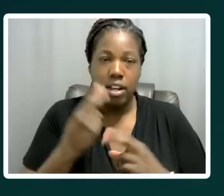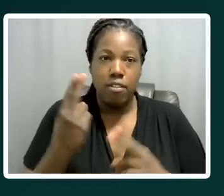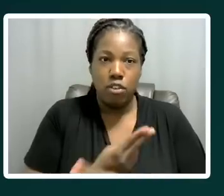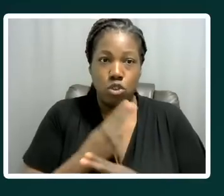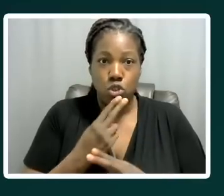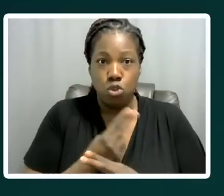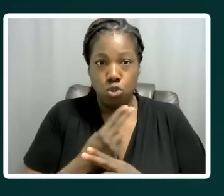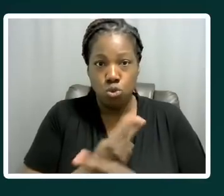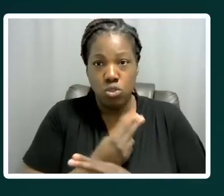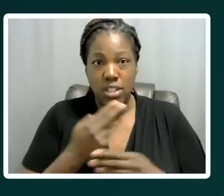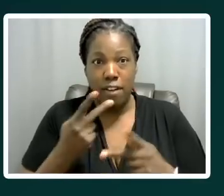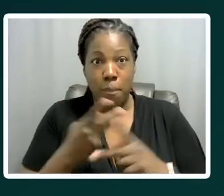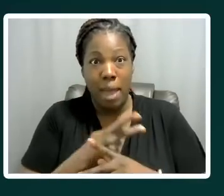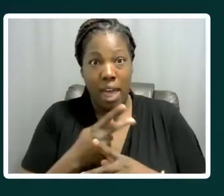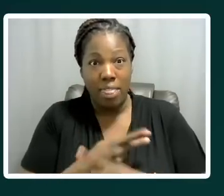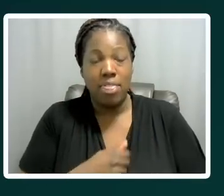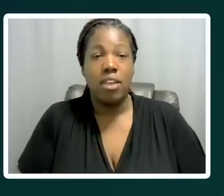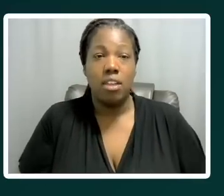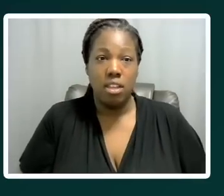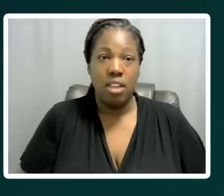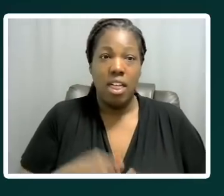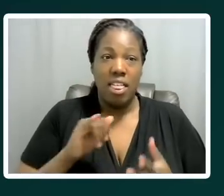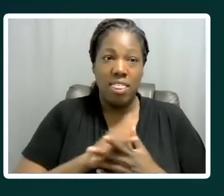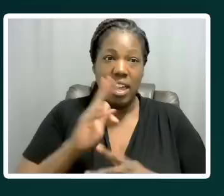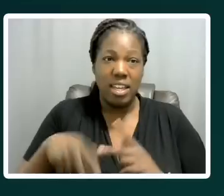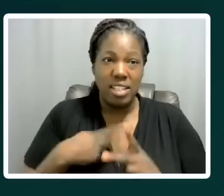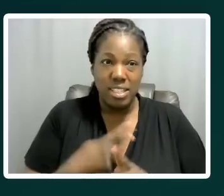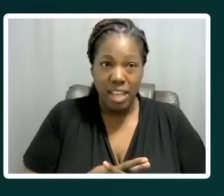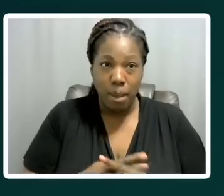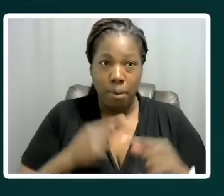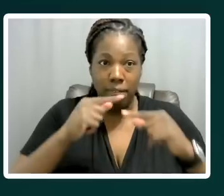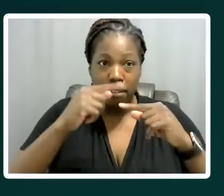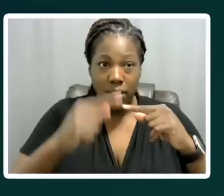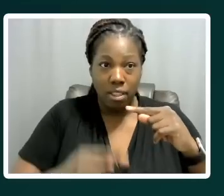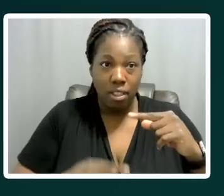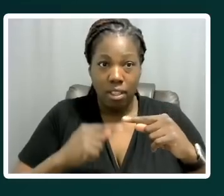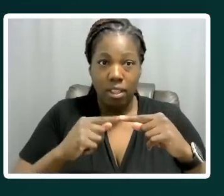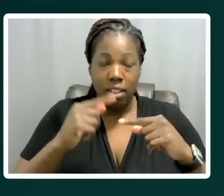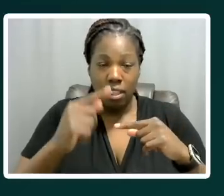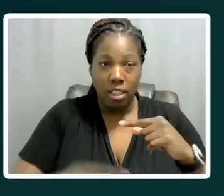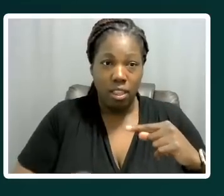example, that sort of carousel effect, that idea of it almost looking like it's rotating into the